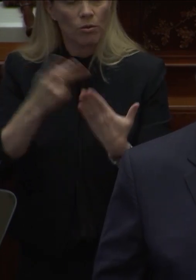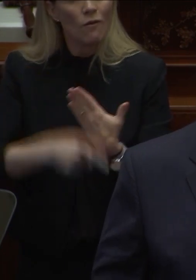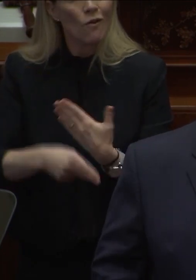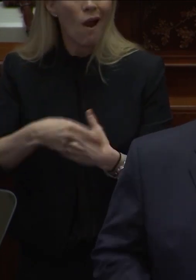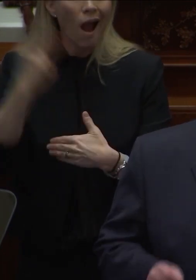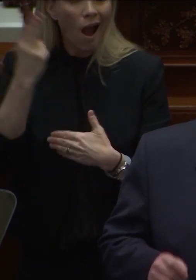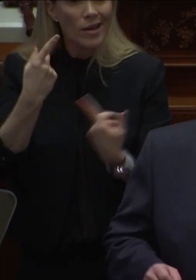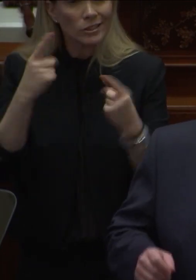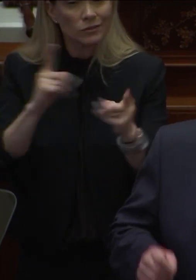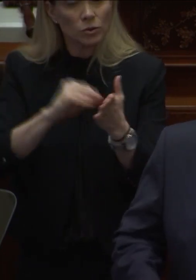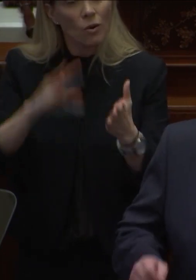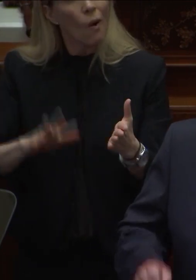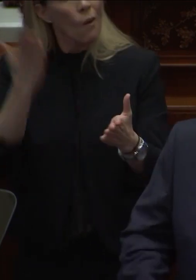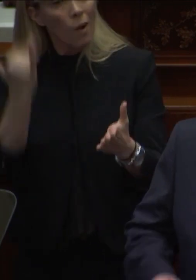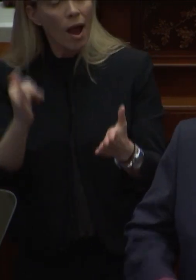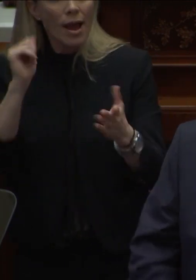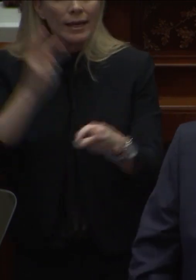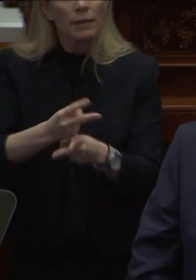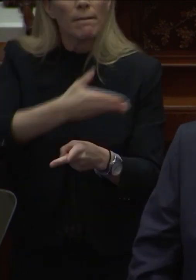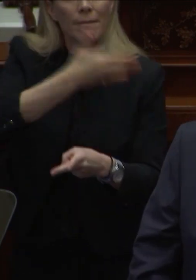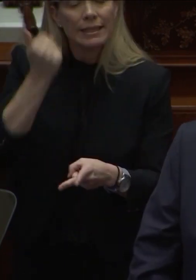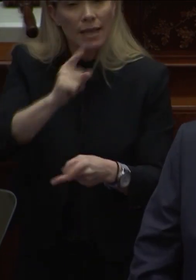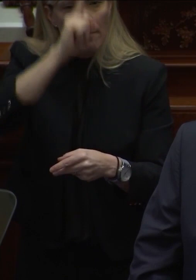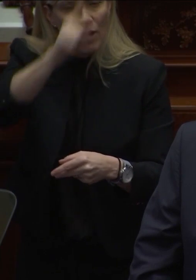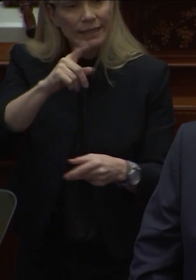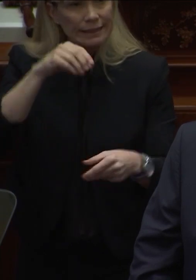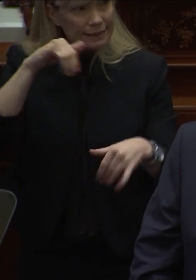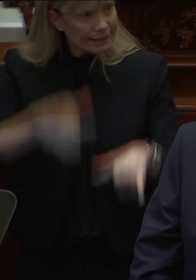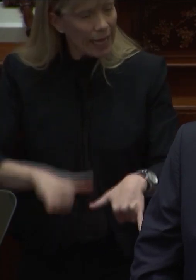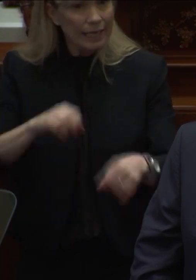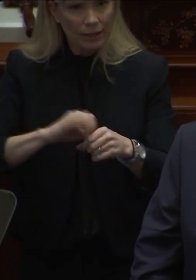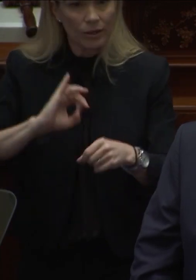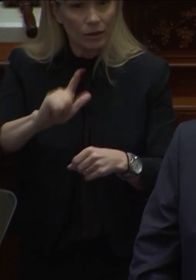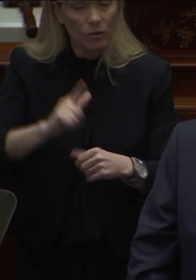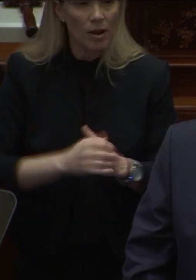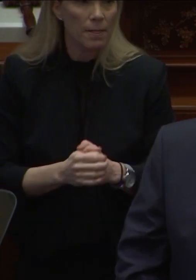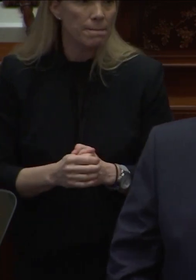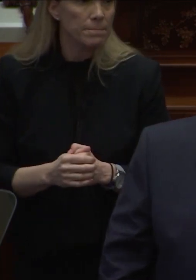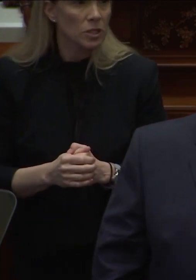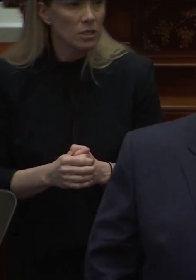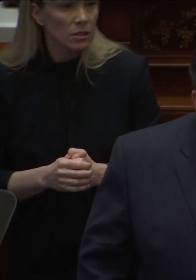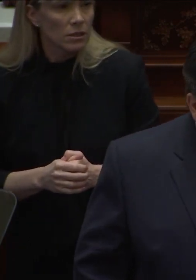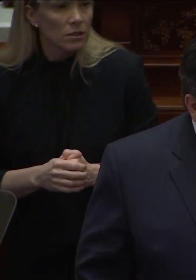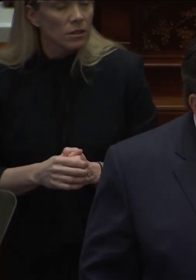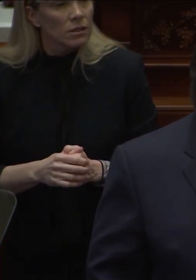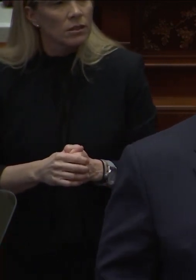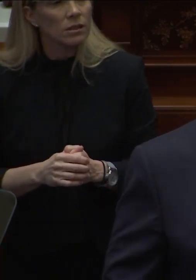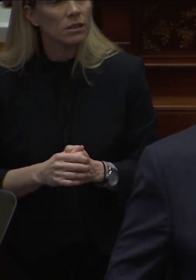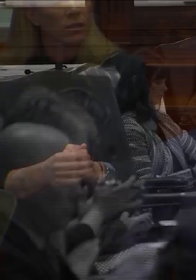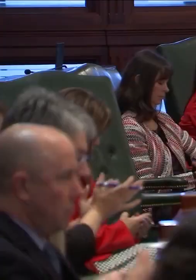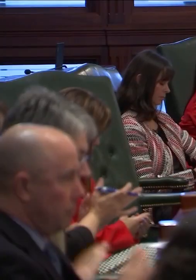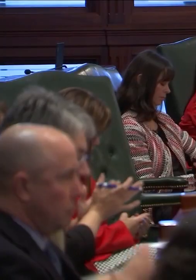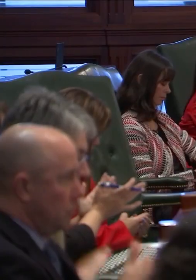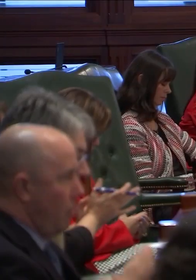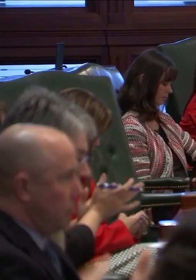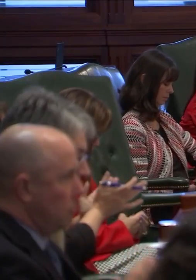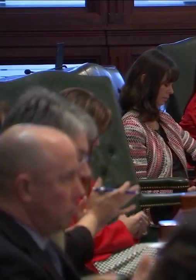AIM HIGH MERIT SCHOLARSHIP PROGRAM FOR HIGH ACHIEVING STUDENTS SO THAT WE CAN KEEP OUR